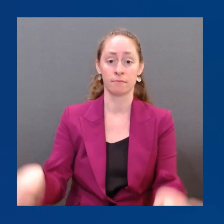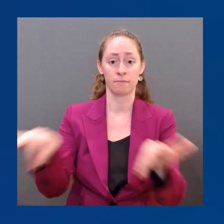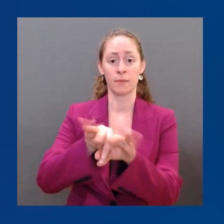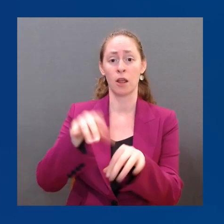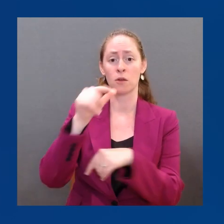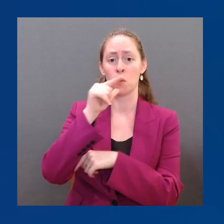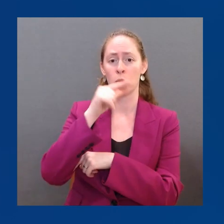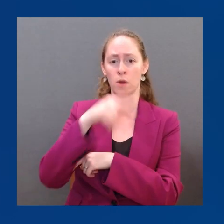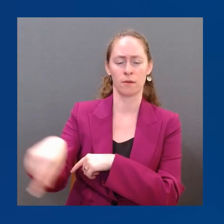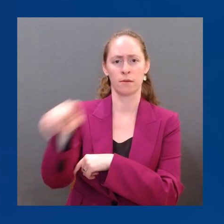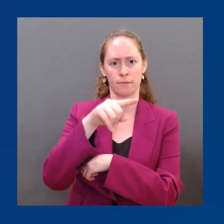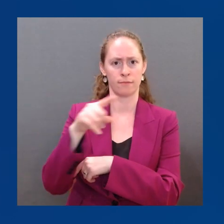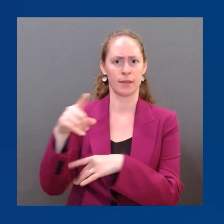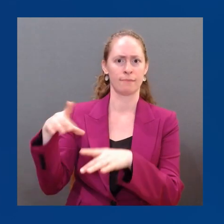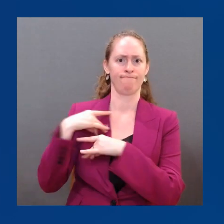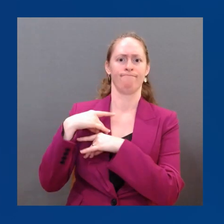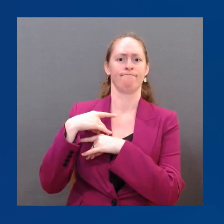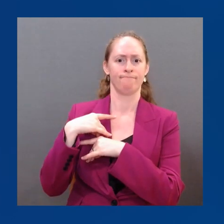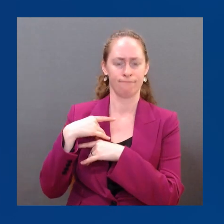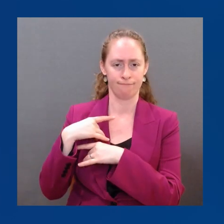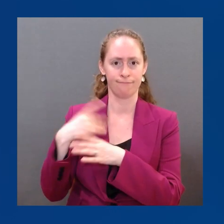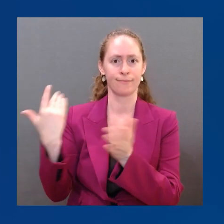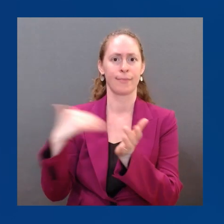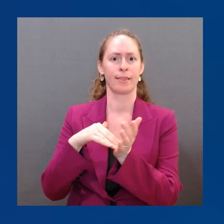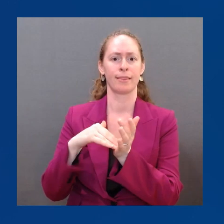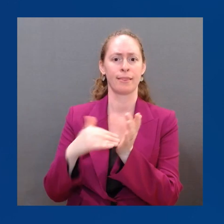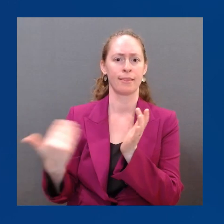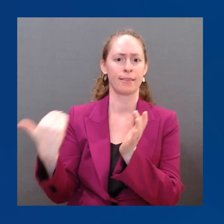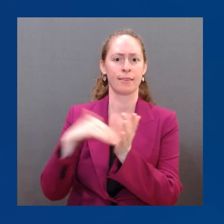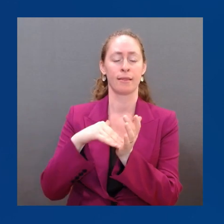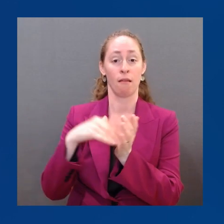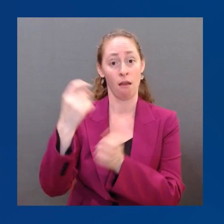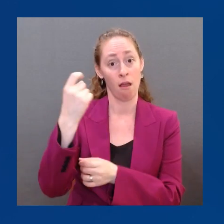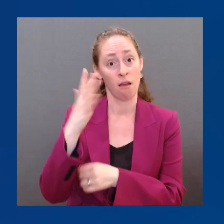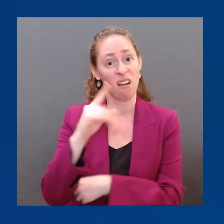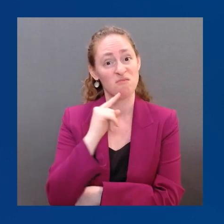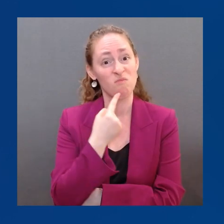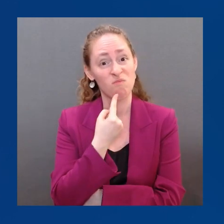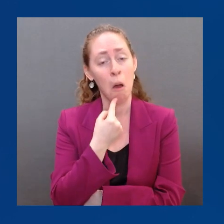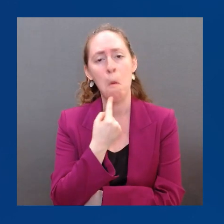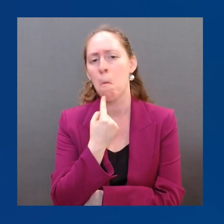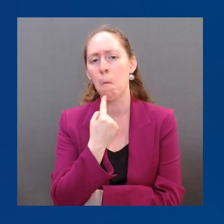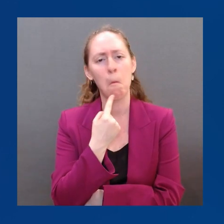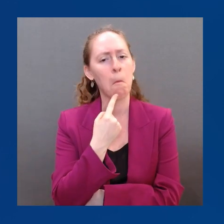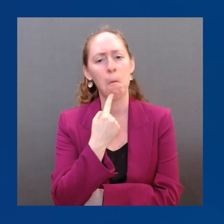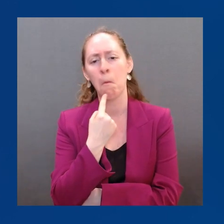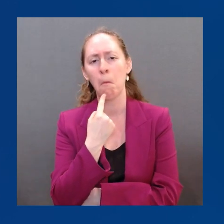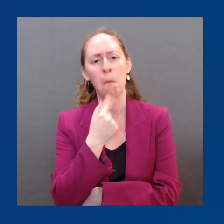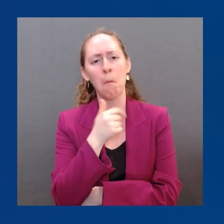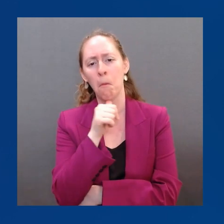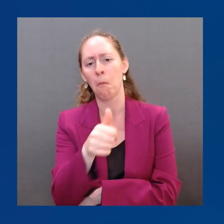are not ending up in the hospital. If the goal of this treatment, which it was, was to prevent hospitalizations and deaths,